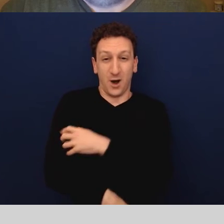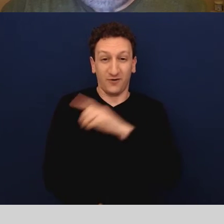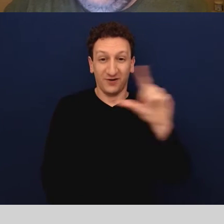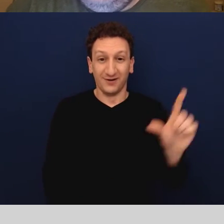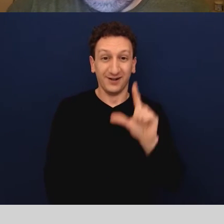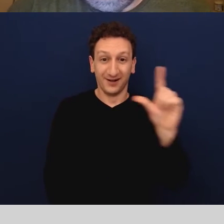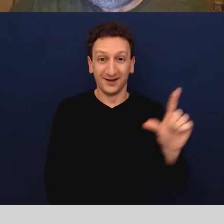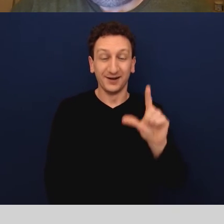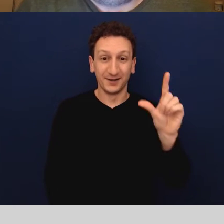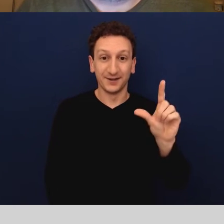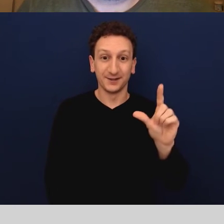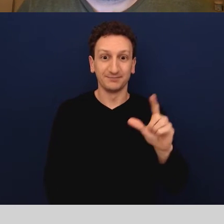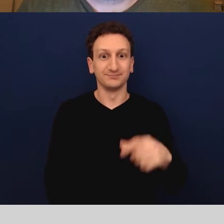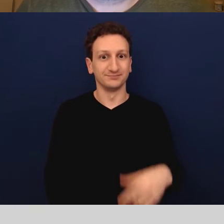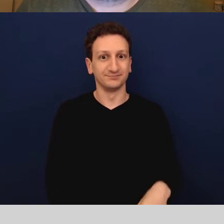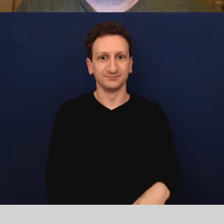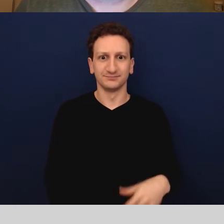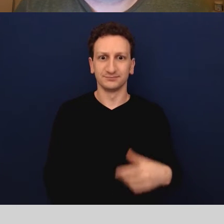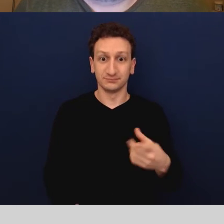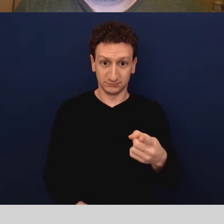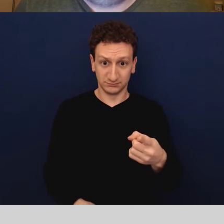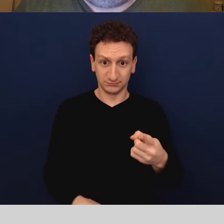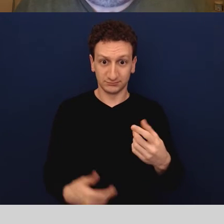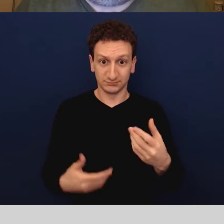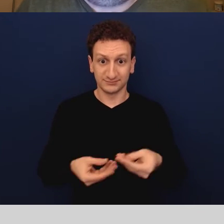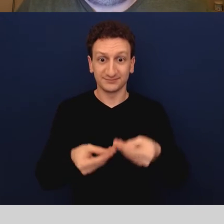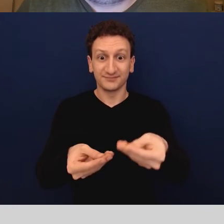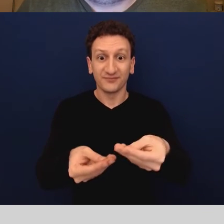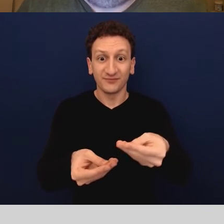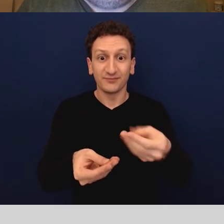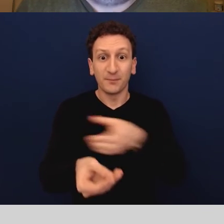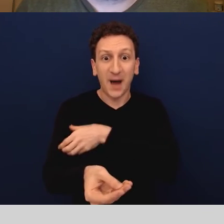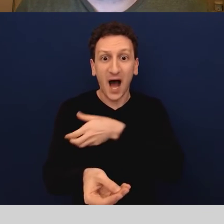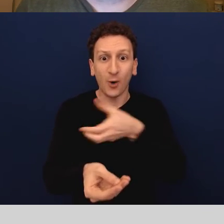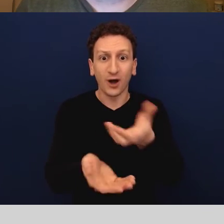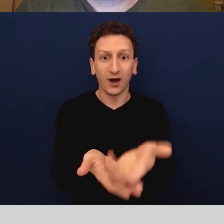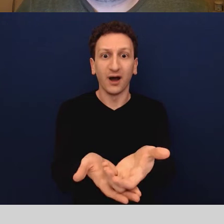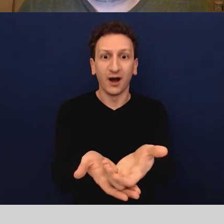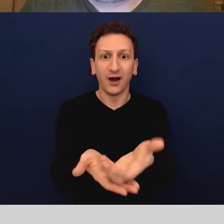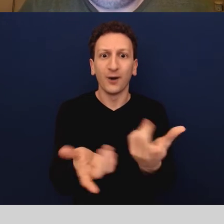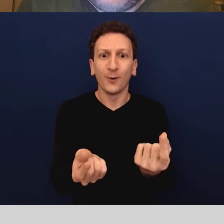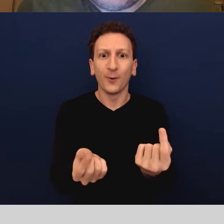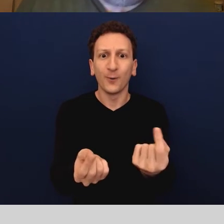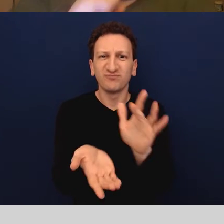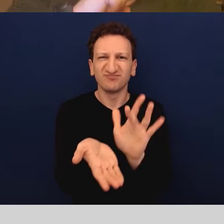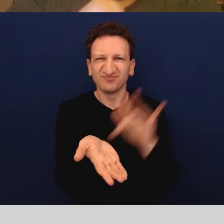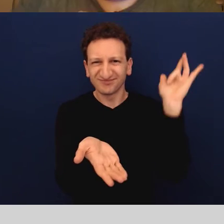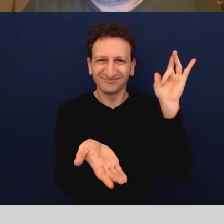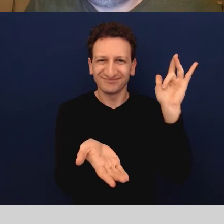And now that we have a lot of power, we know what to do. We can abuse it. So let's abuse it.